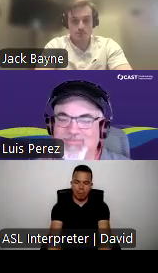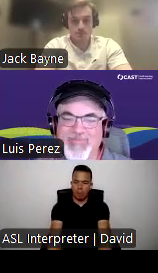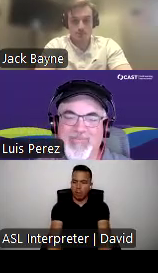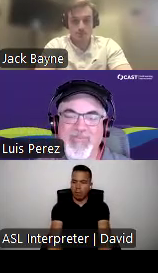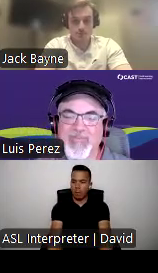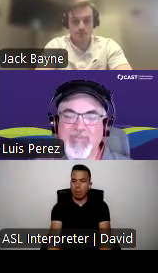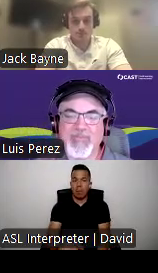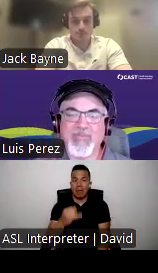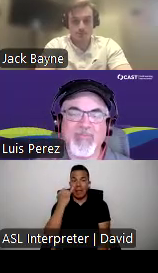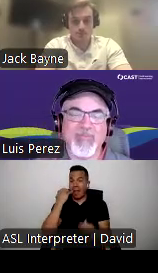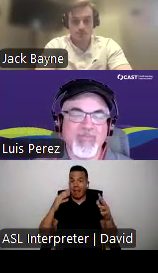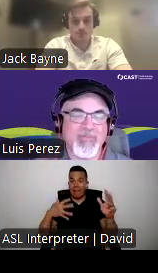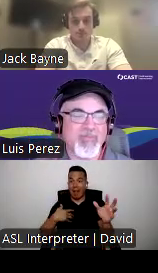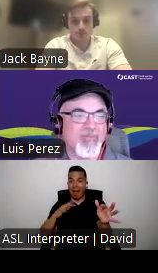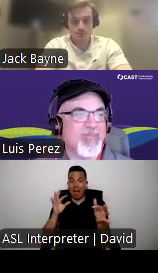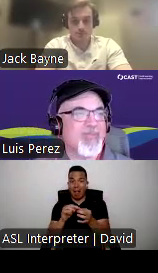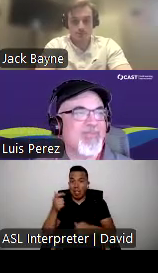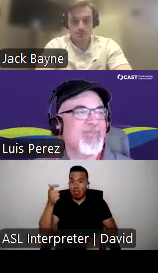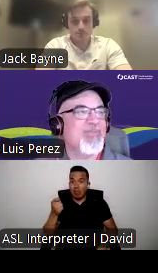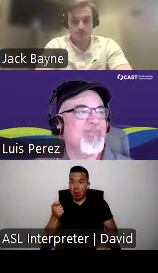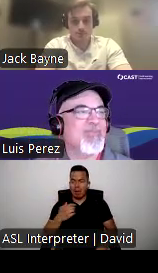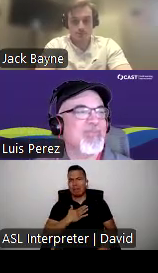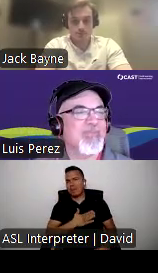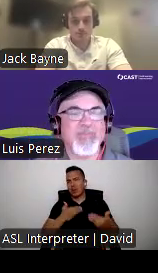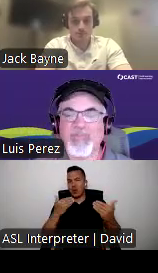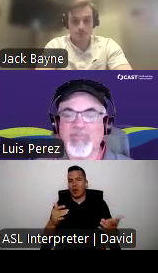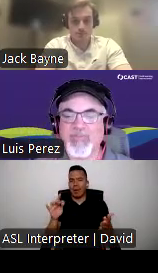for the Lead Center, what are you waiting for? We are always, we've got newsletters that come